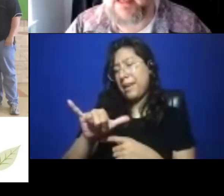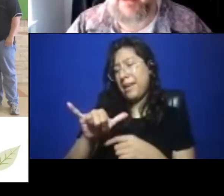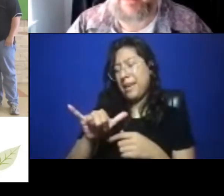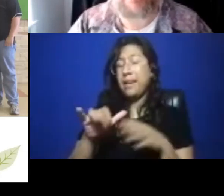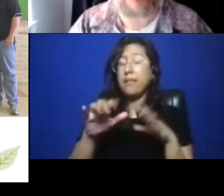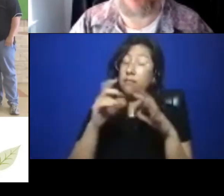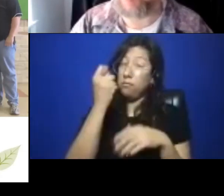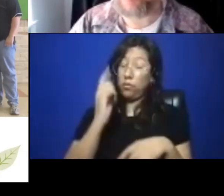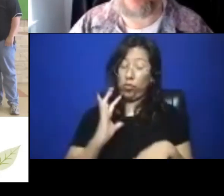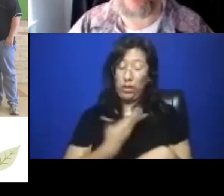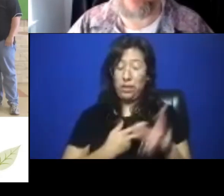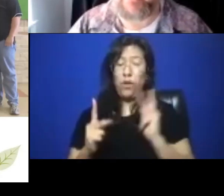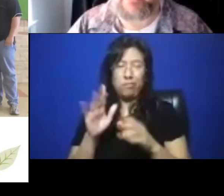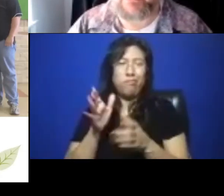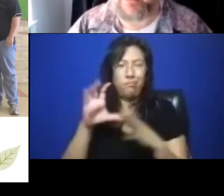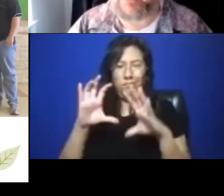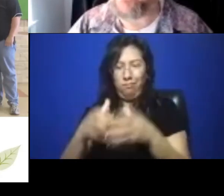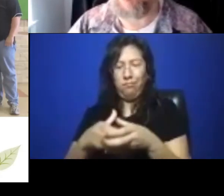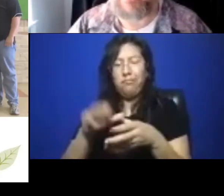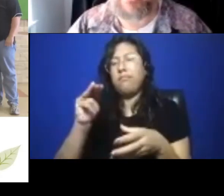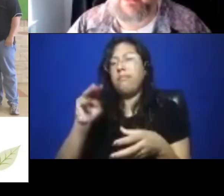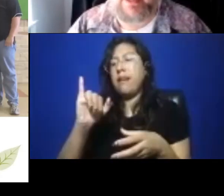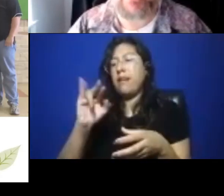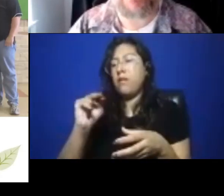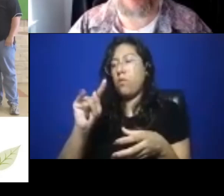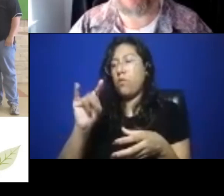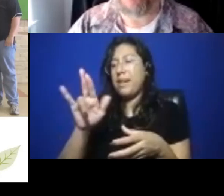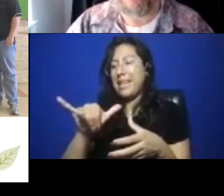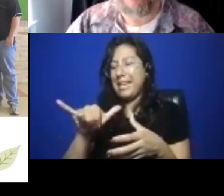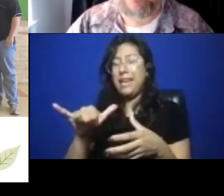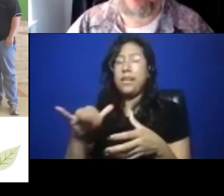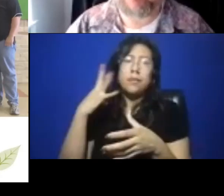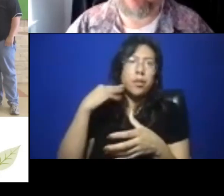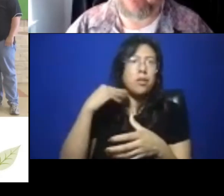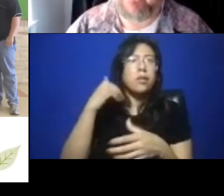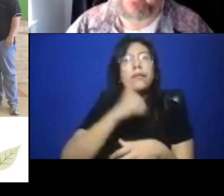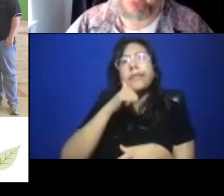and experience day to day stress. So microaggressions, things that relate